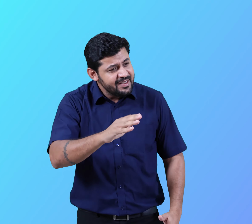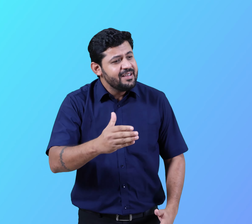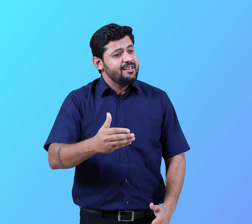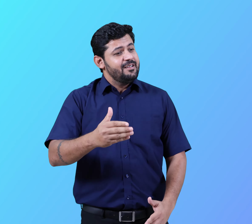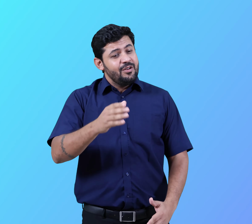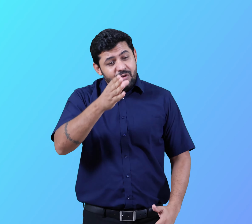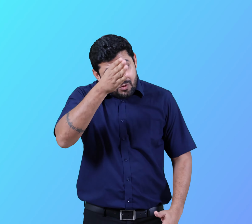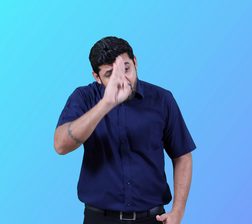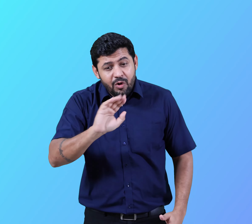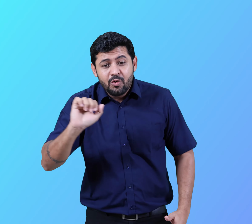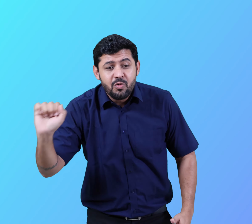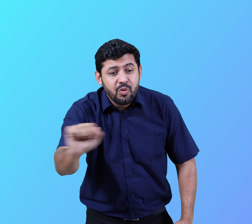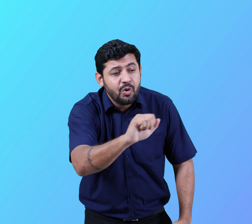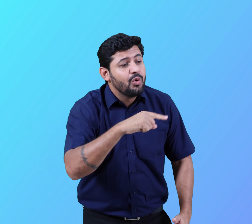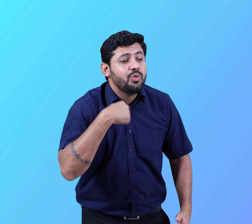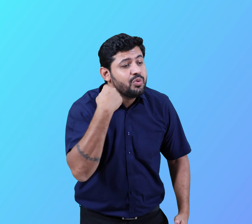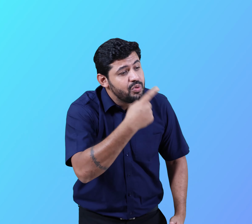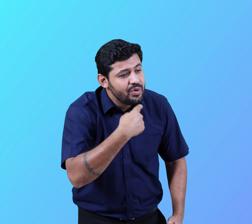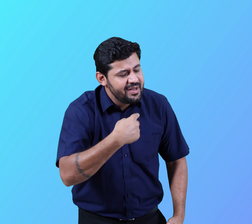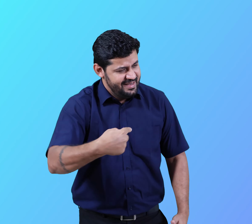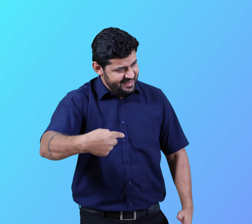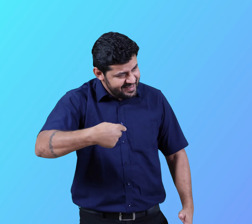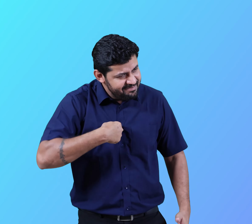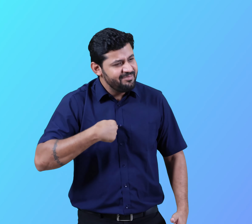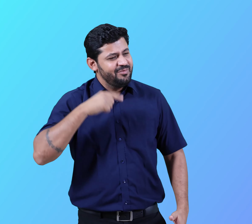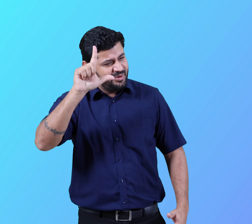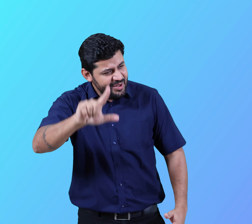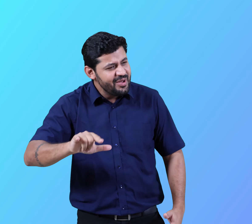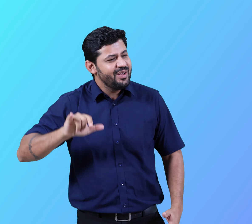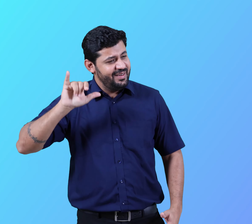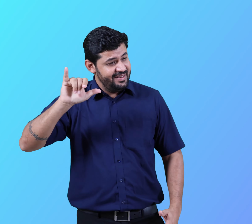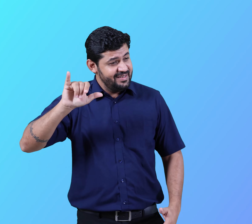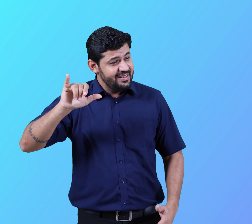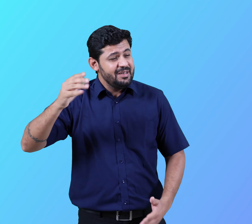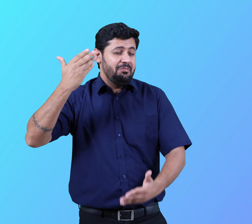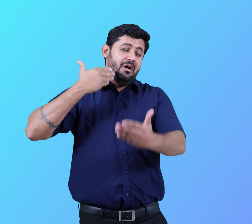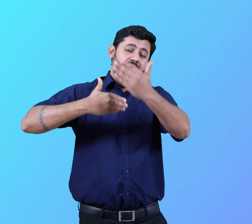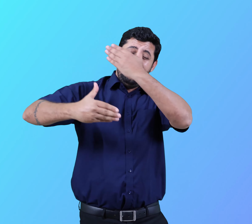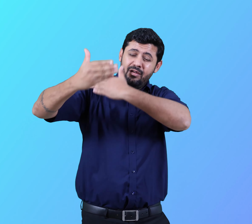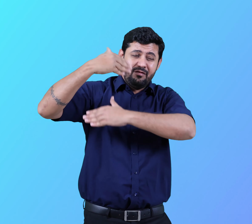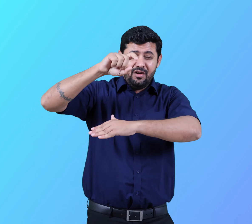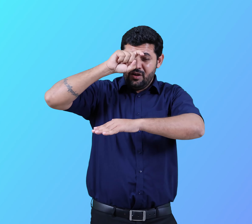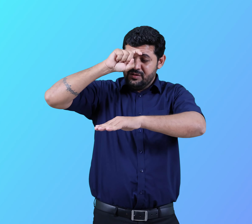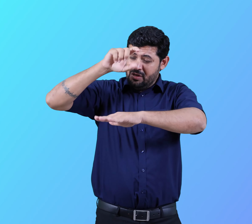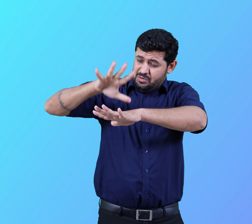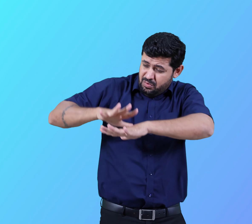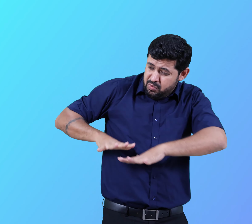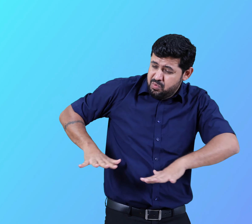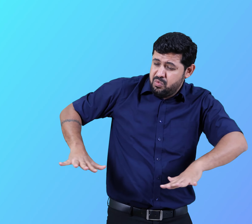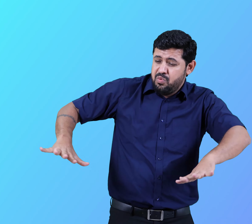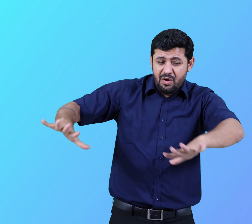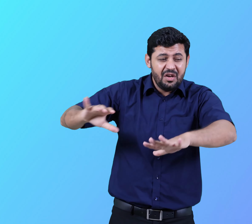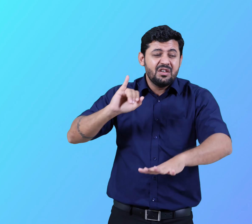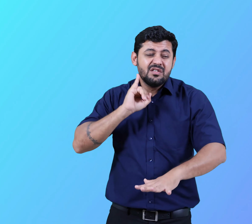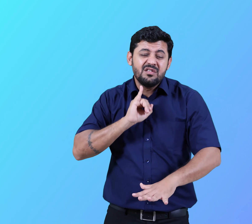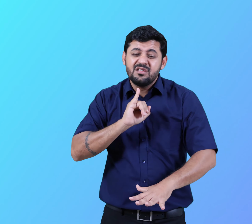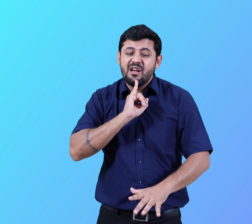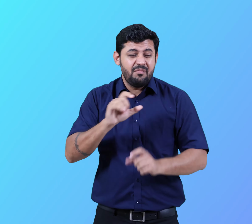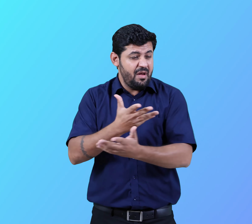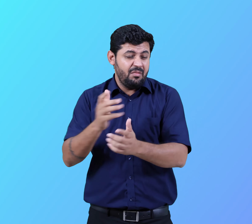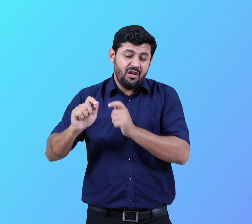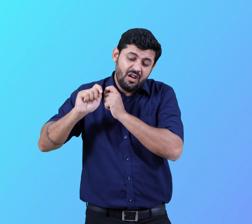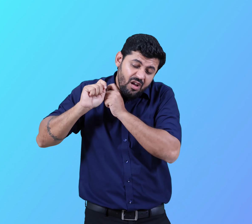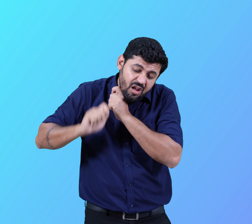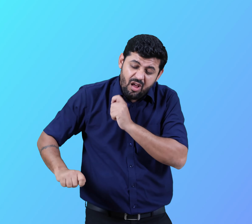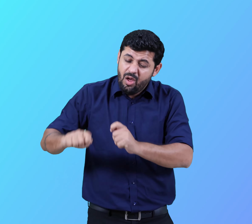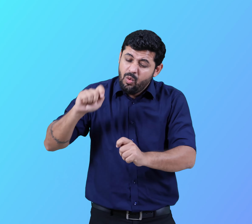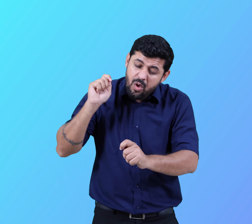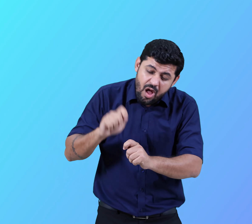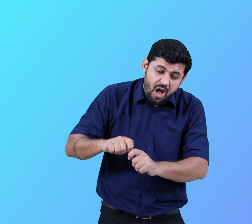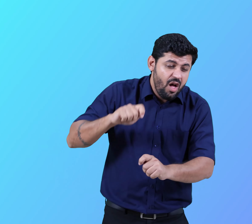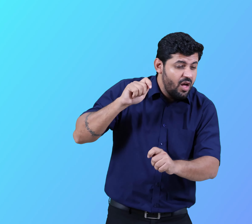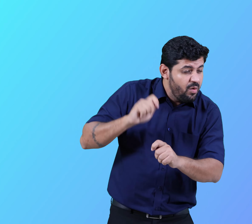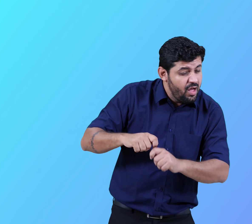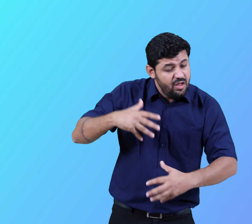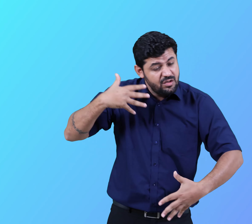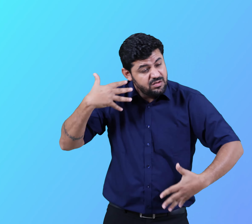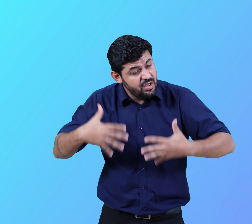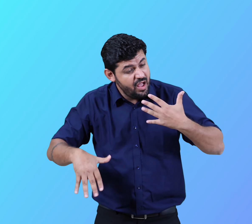I am the LORD your God. You were slaves in Egypt,